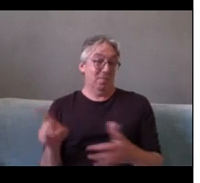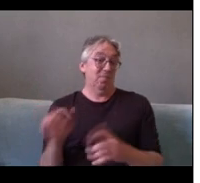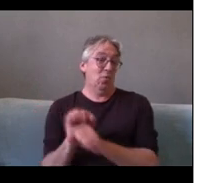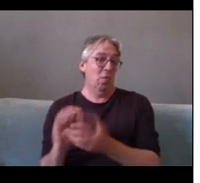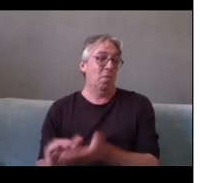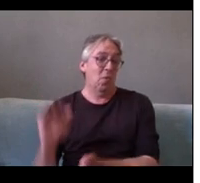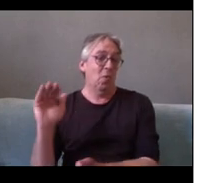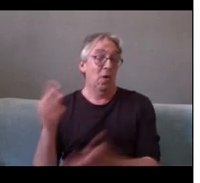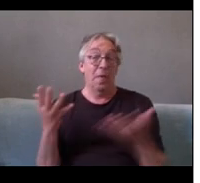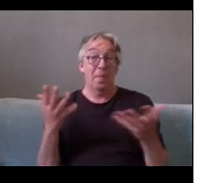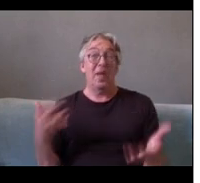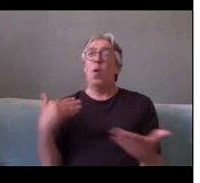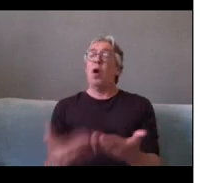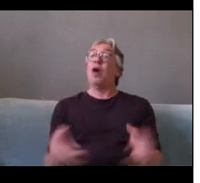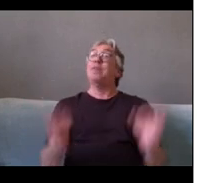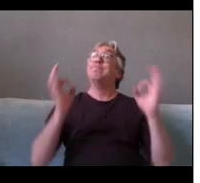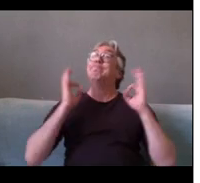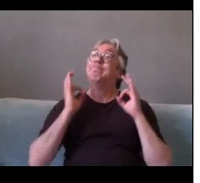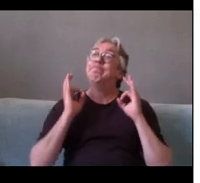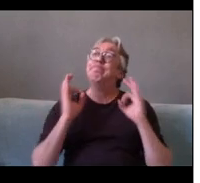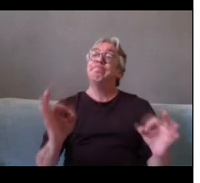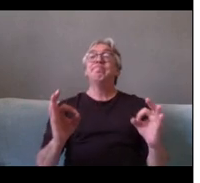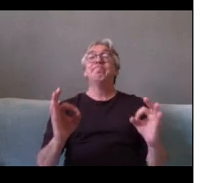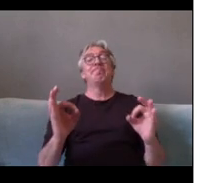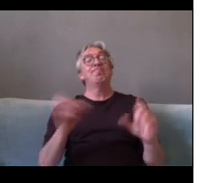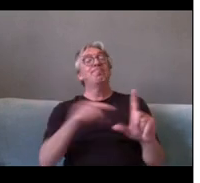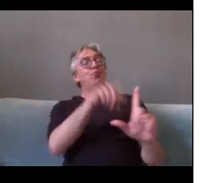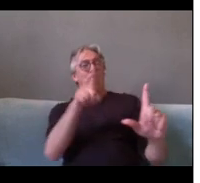on the labour market characteristics of persons with disabilities.